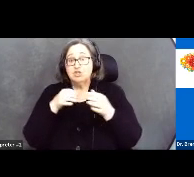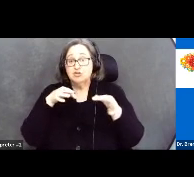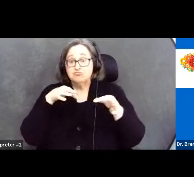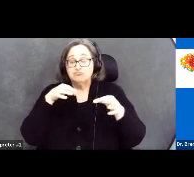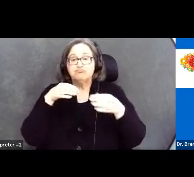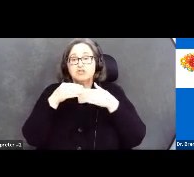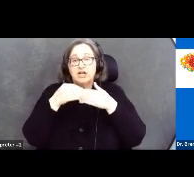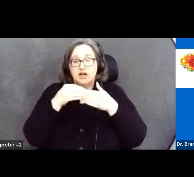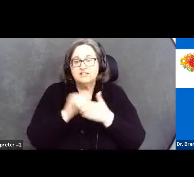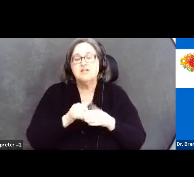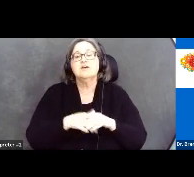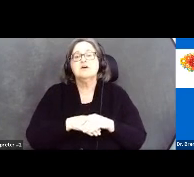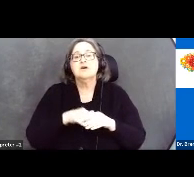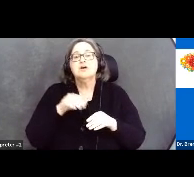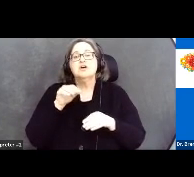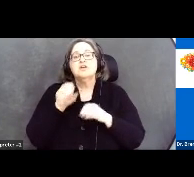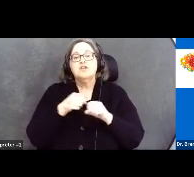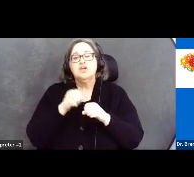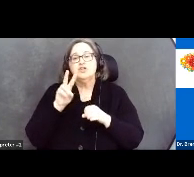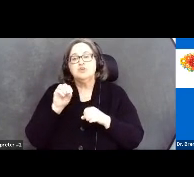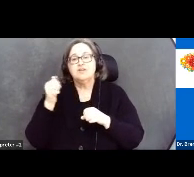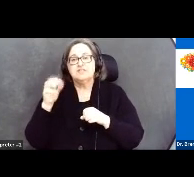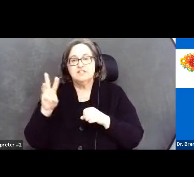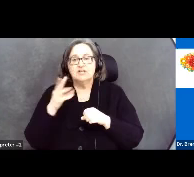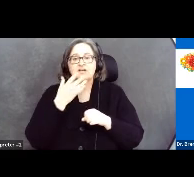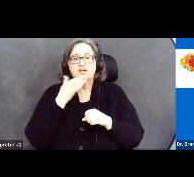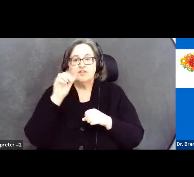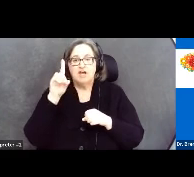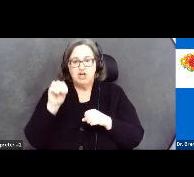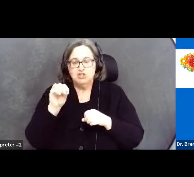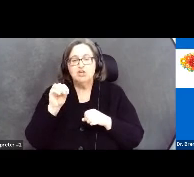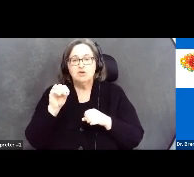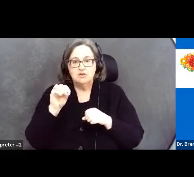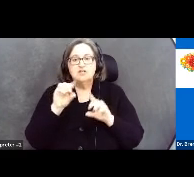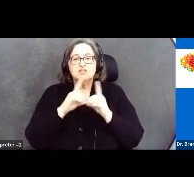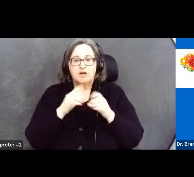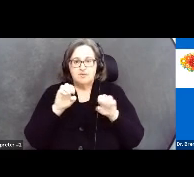In 2016, Colorado's Department of Education adopted the brain step model as part of their